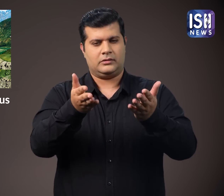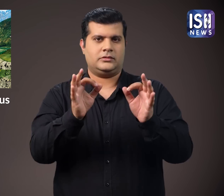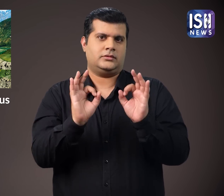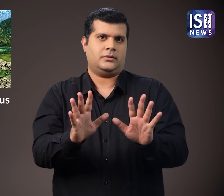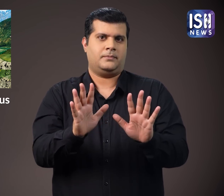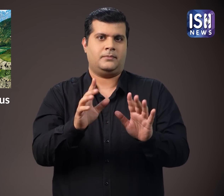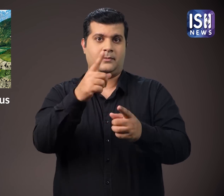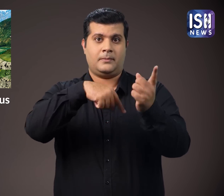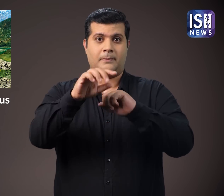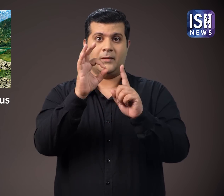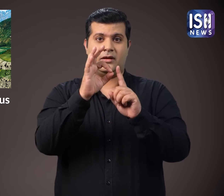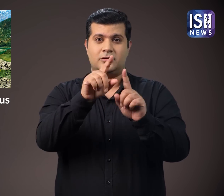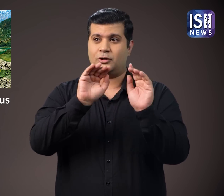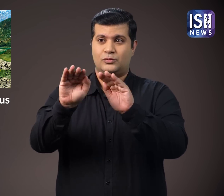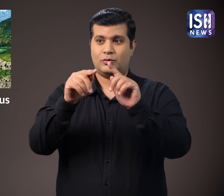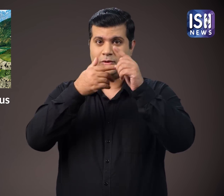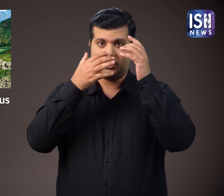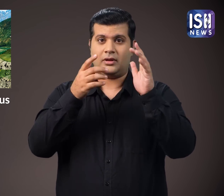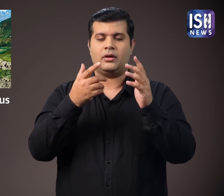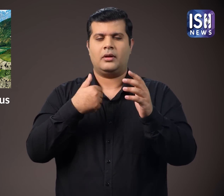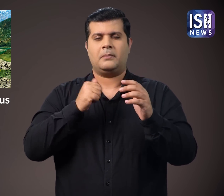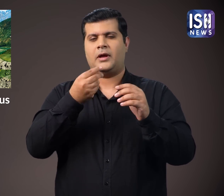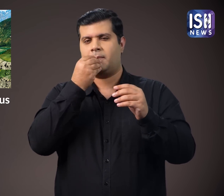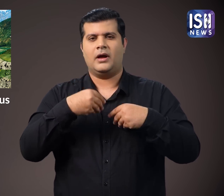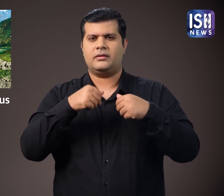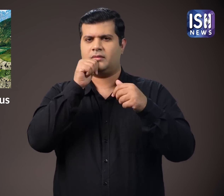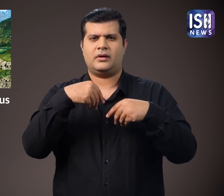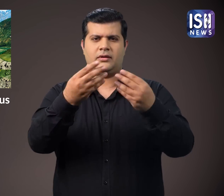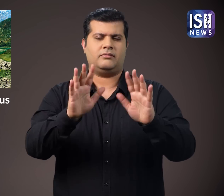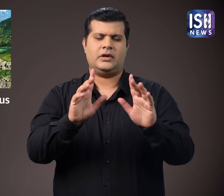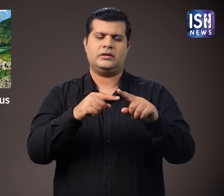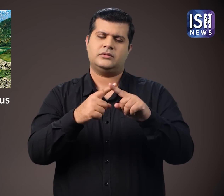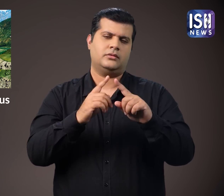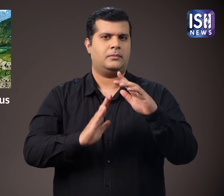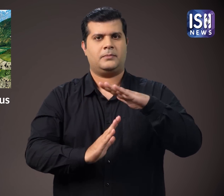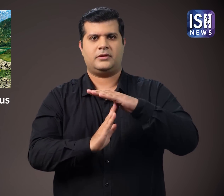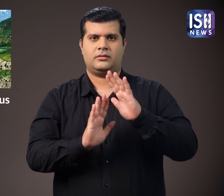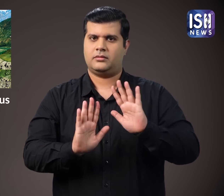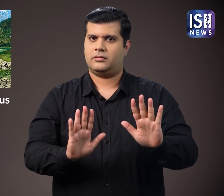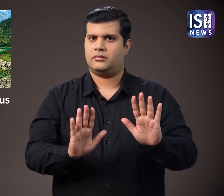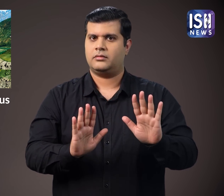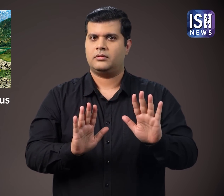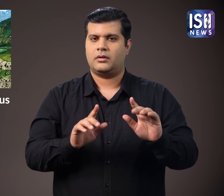The lesson is, if Pakistan continues to support terrorism, India will pause the water supply.